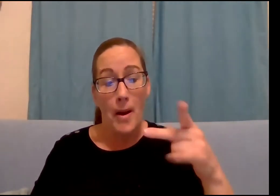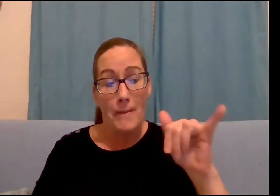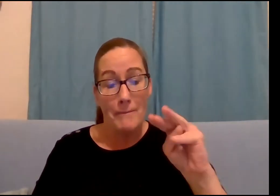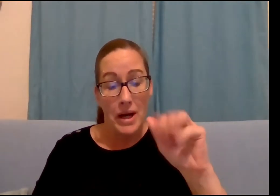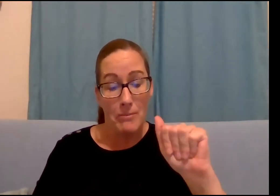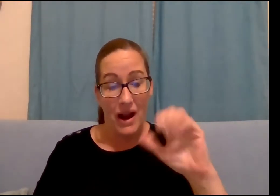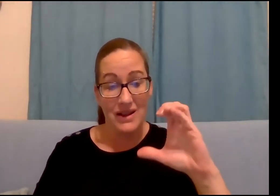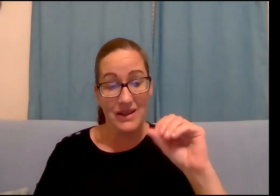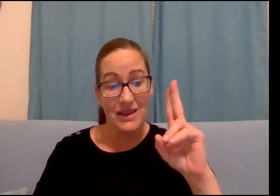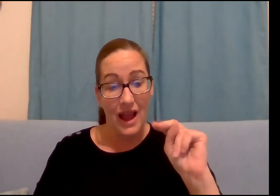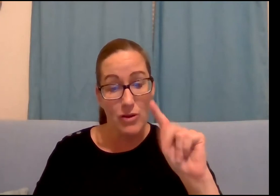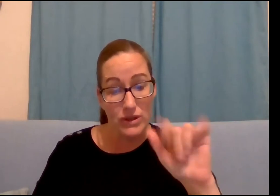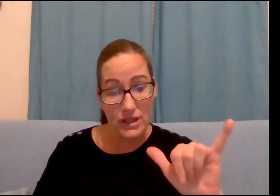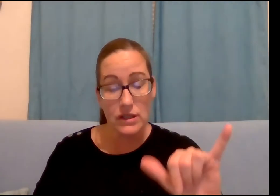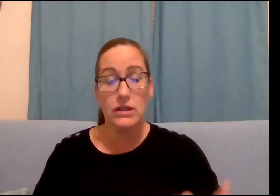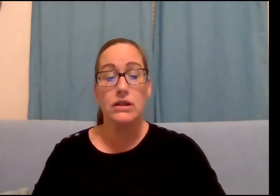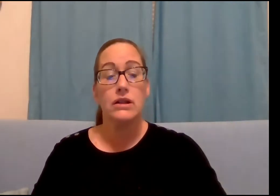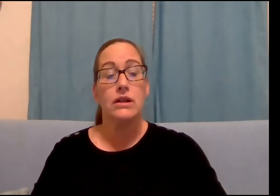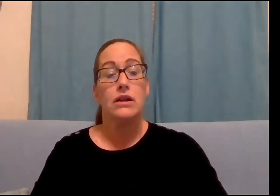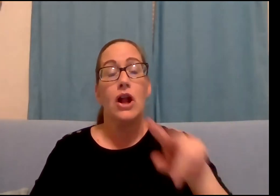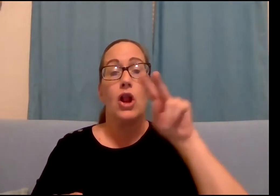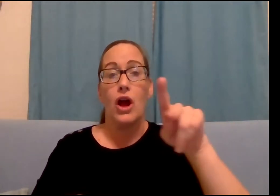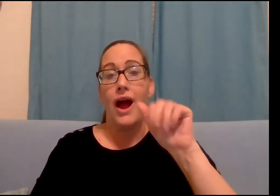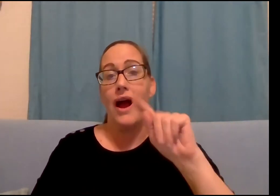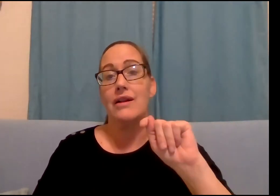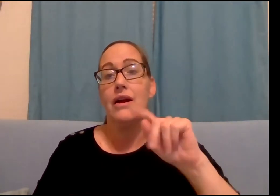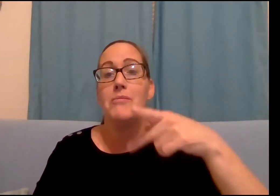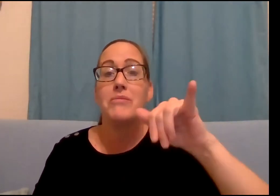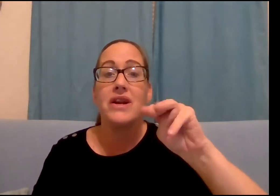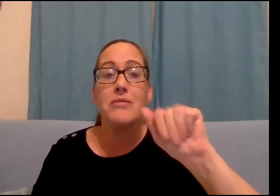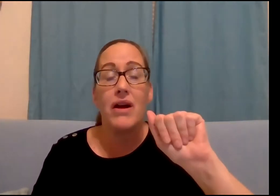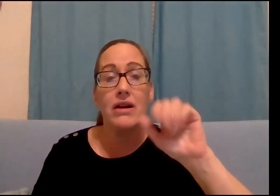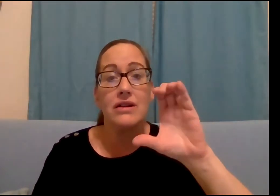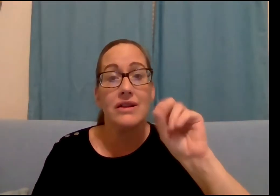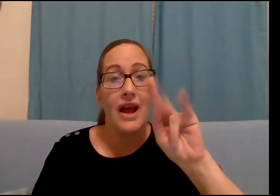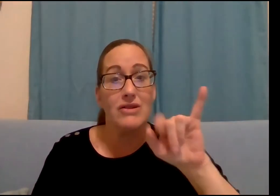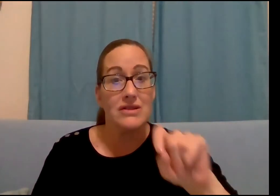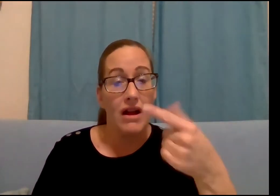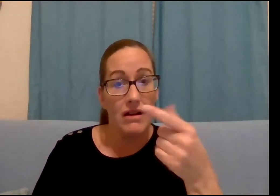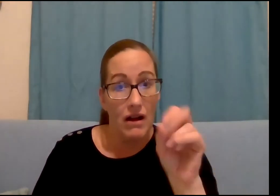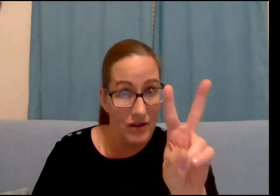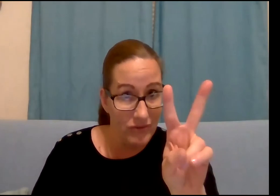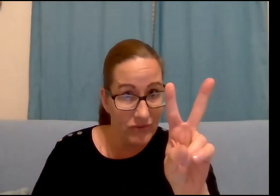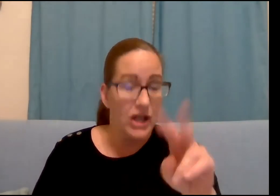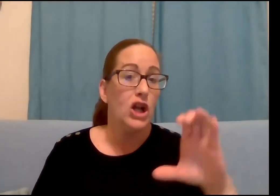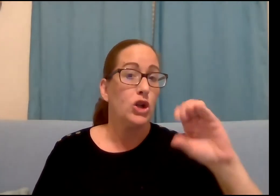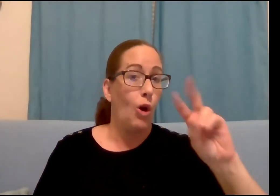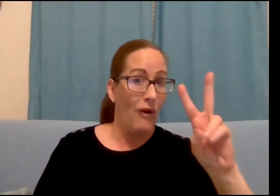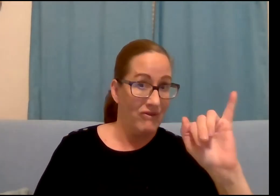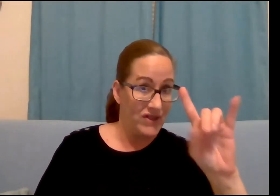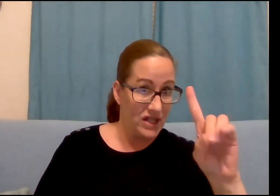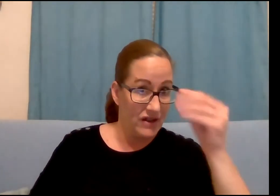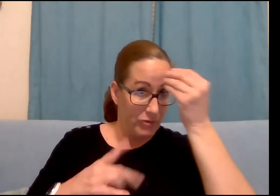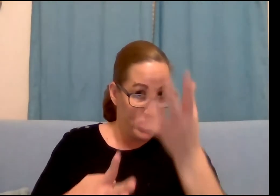For Pima county (incorrect link stated) look at pimacounty.gov-COVID-19.